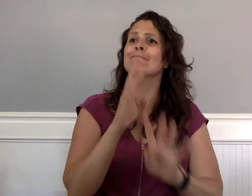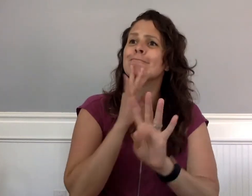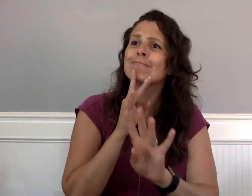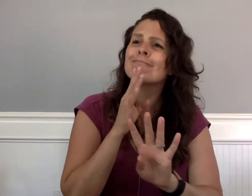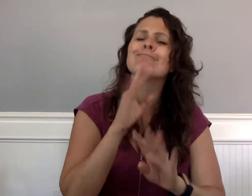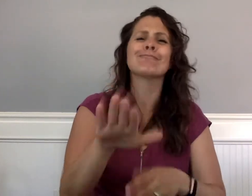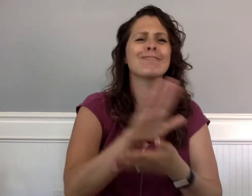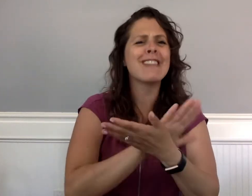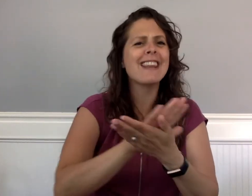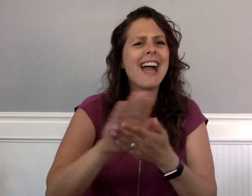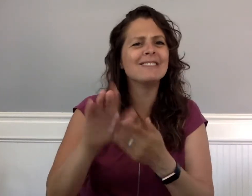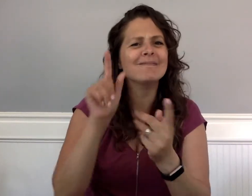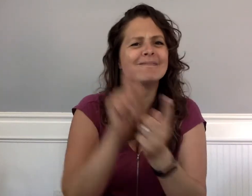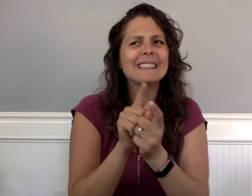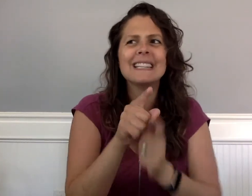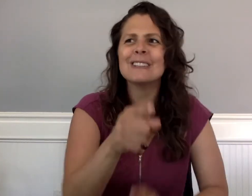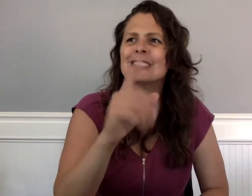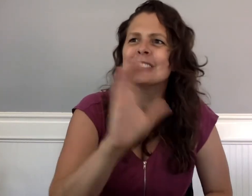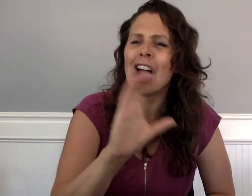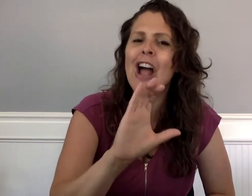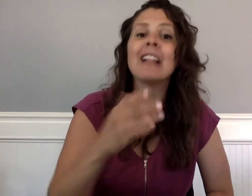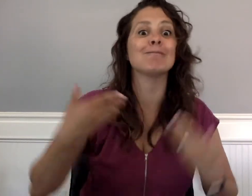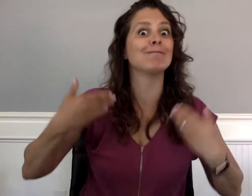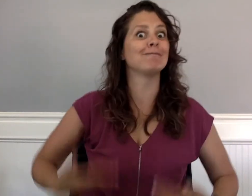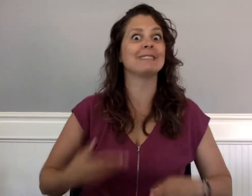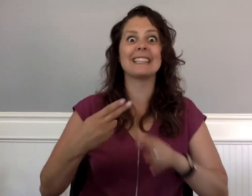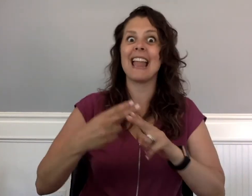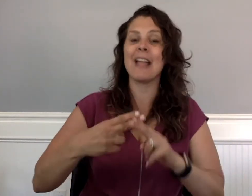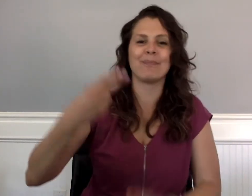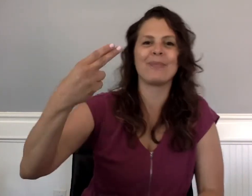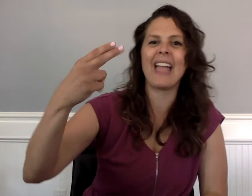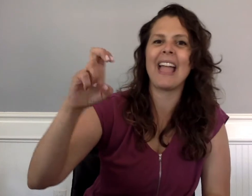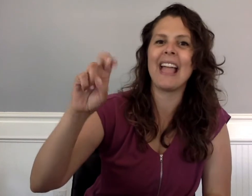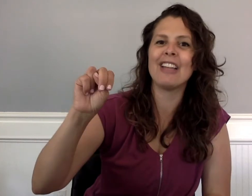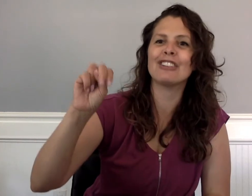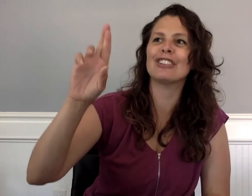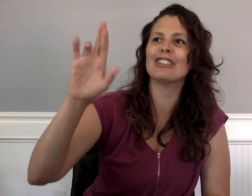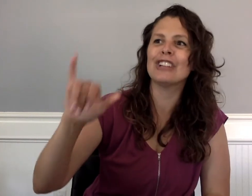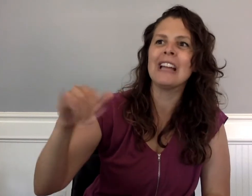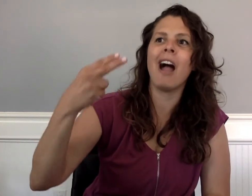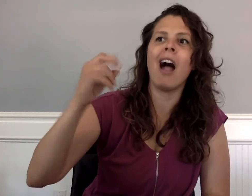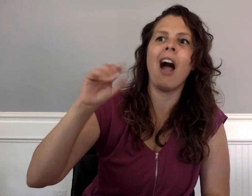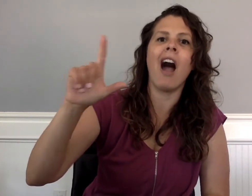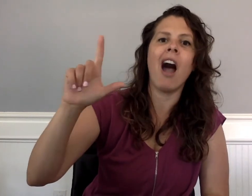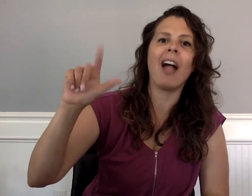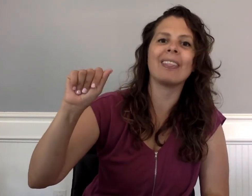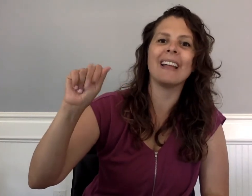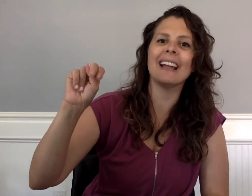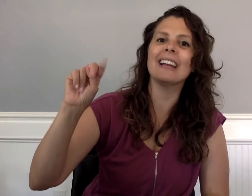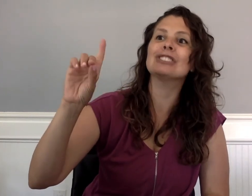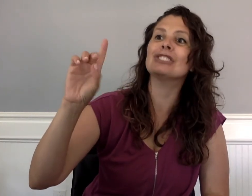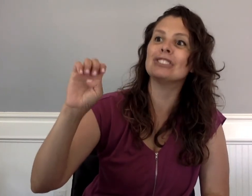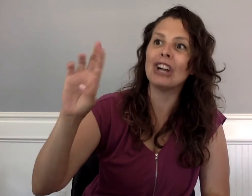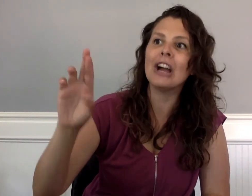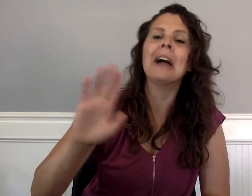“It’s a pleasure to meet you, Charlie. I’m Henry Hollander.